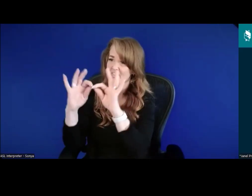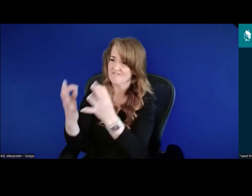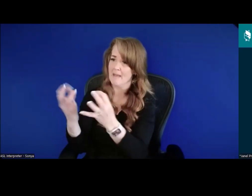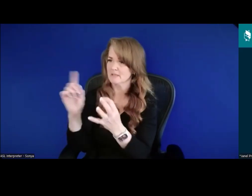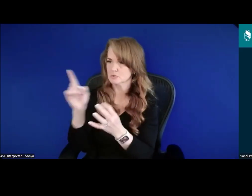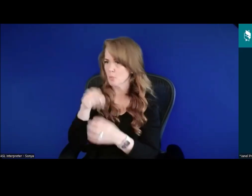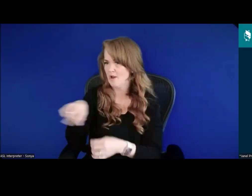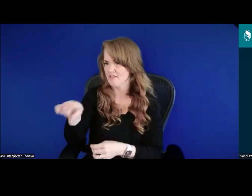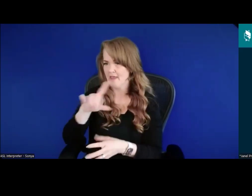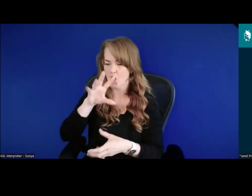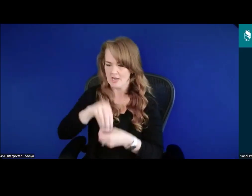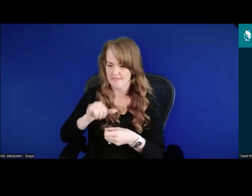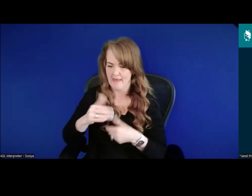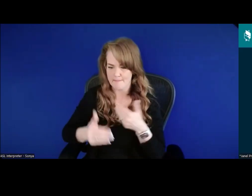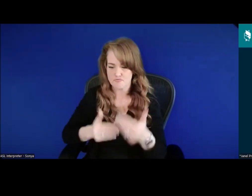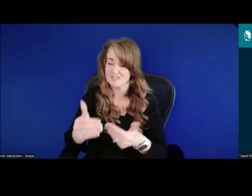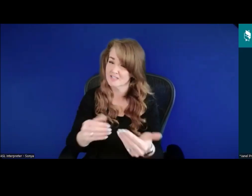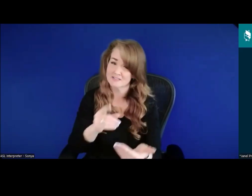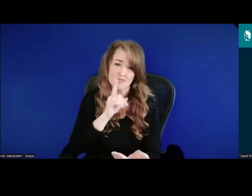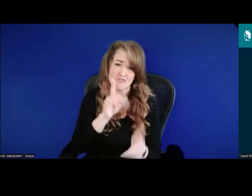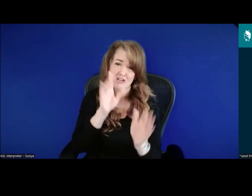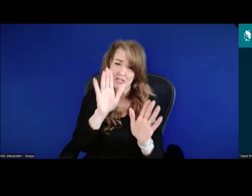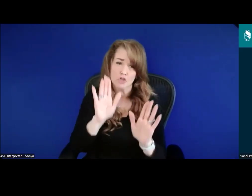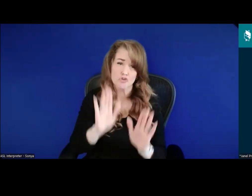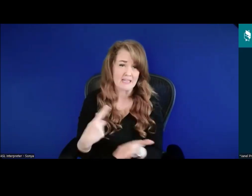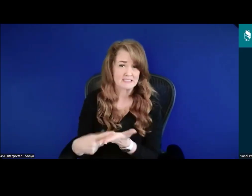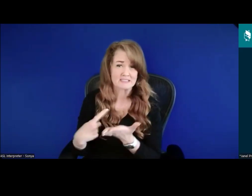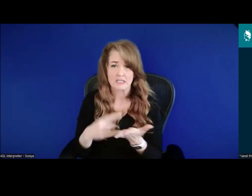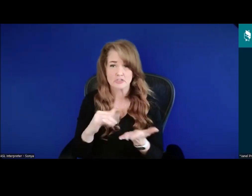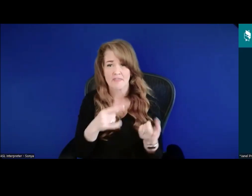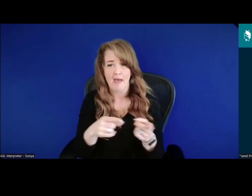really great discussions that will happen in the group. Again,